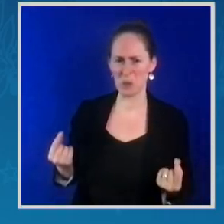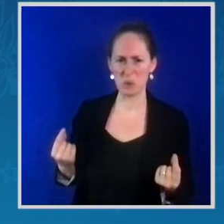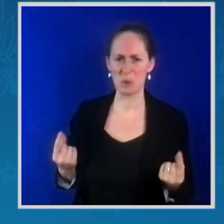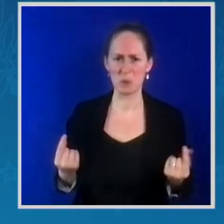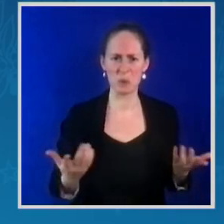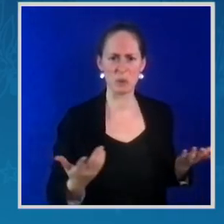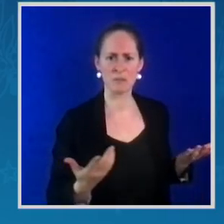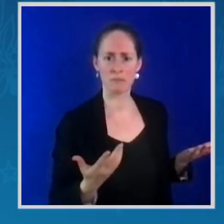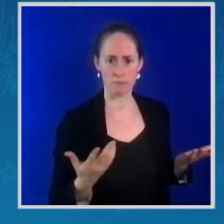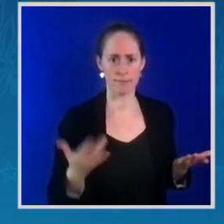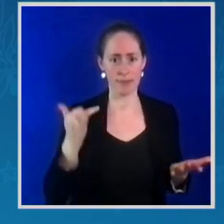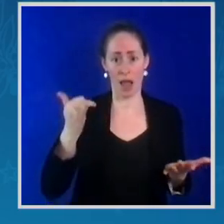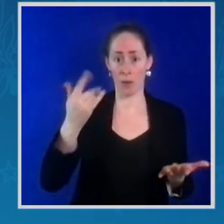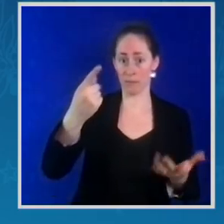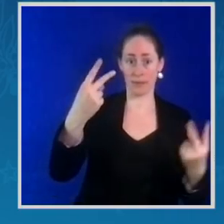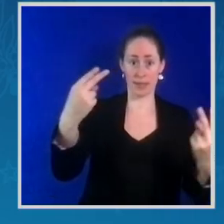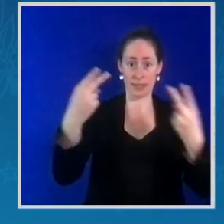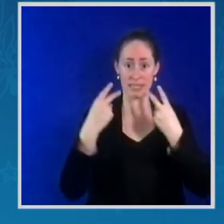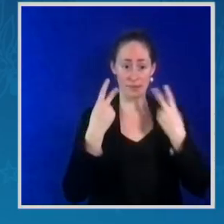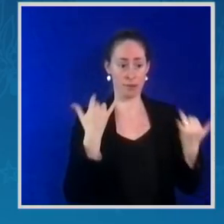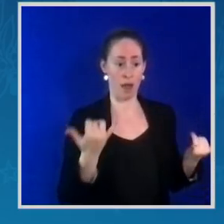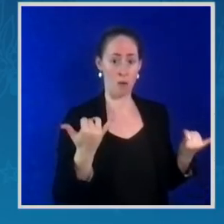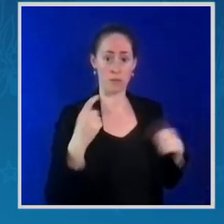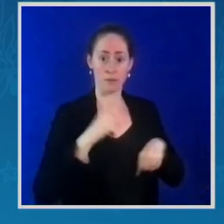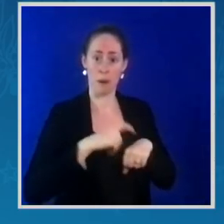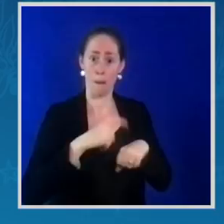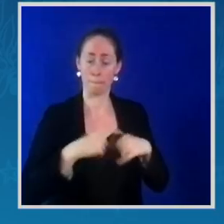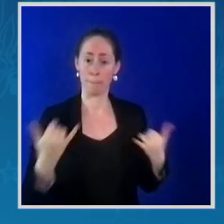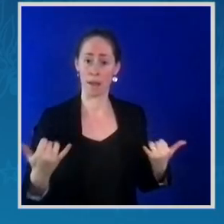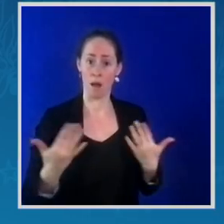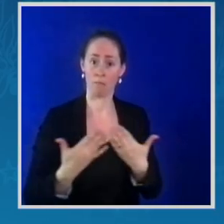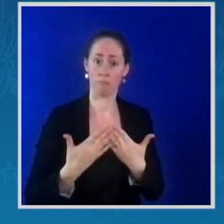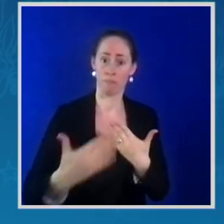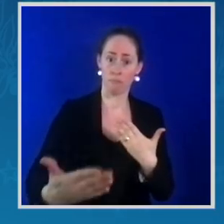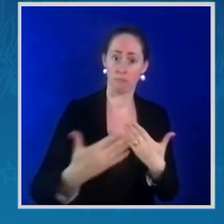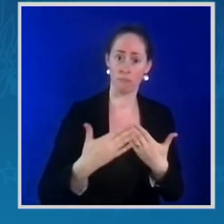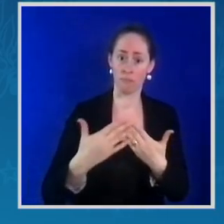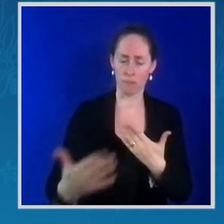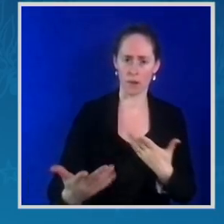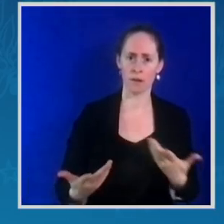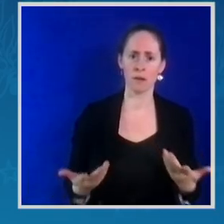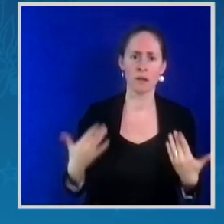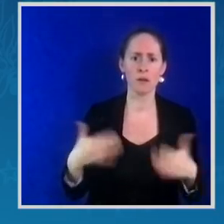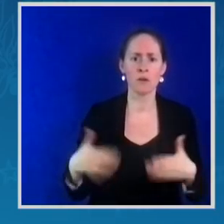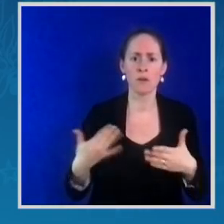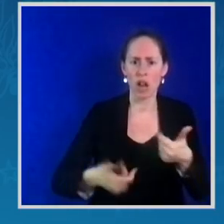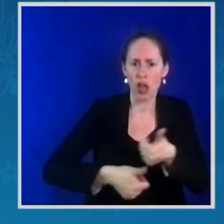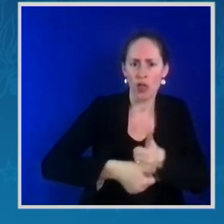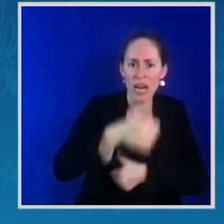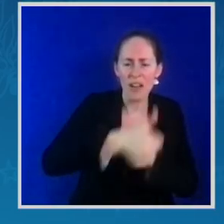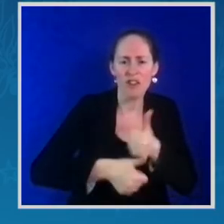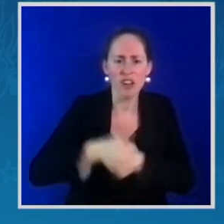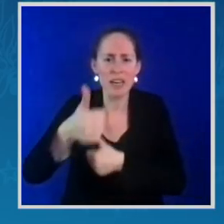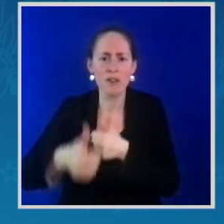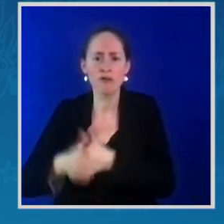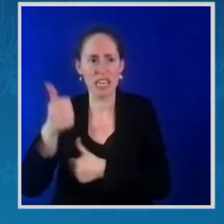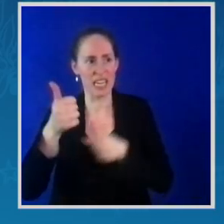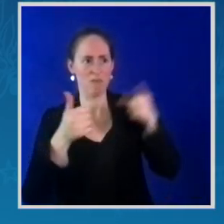where the threats to democratic values and principles are real,